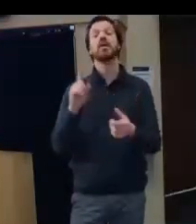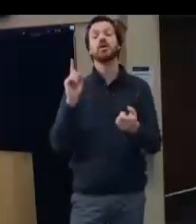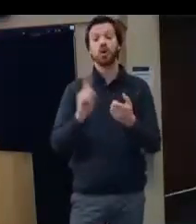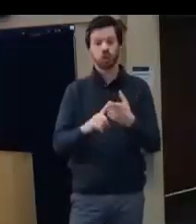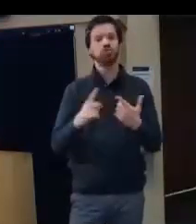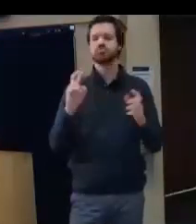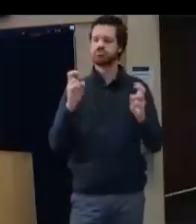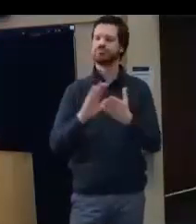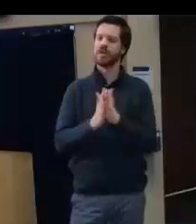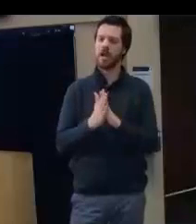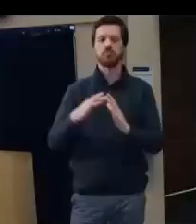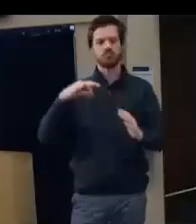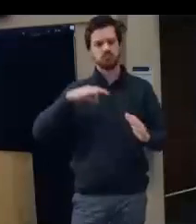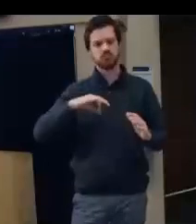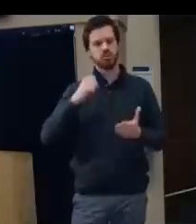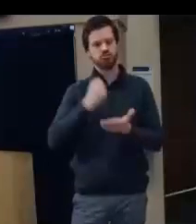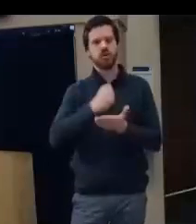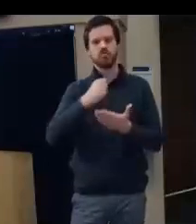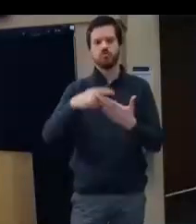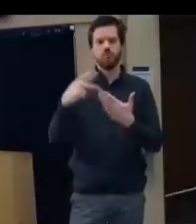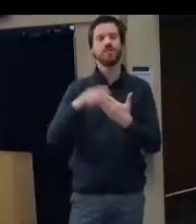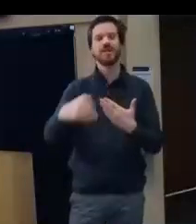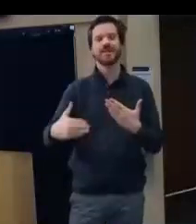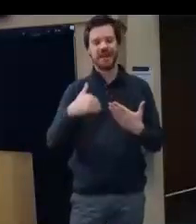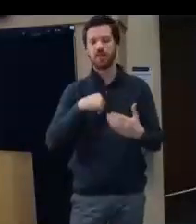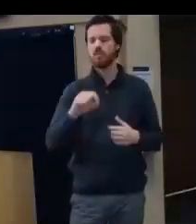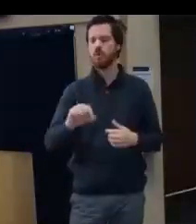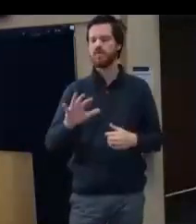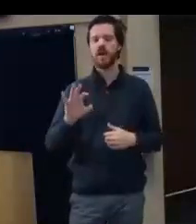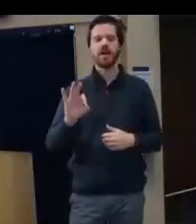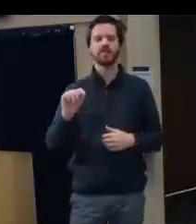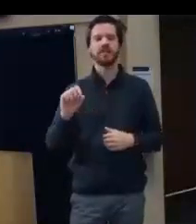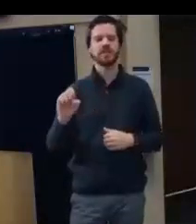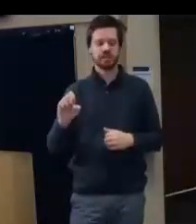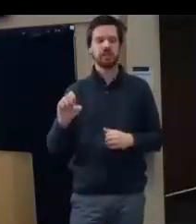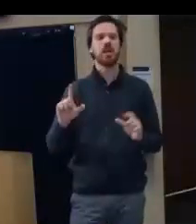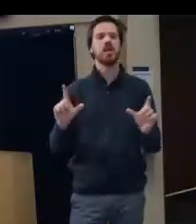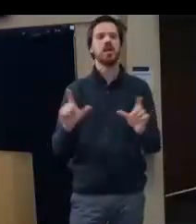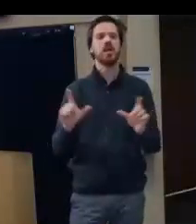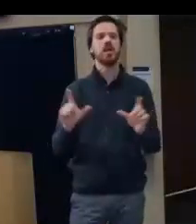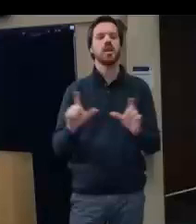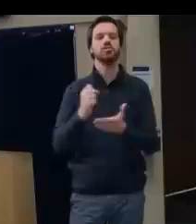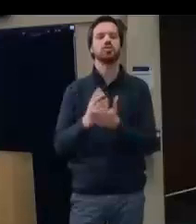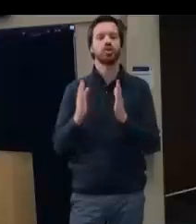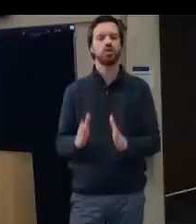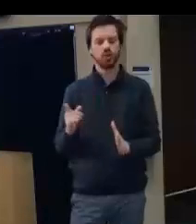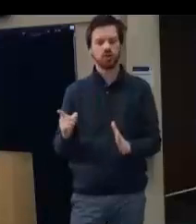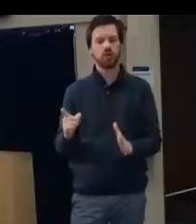of these accredited programs you need to have a 0.5 FTE uh licensed social worker and you need to